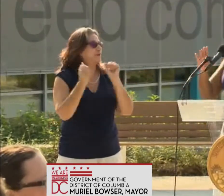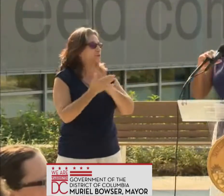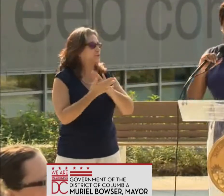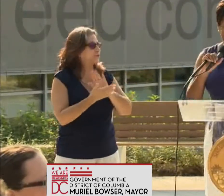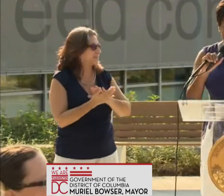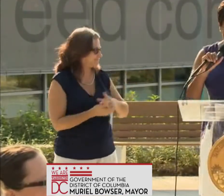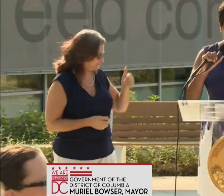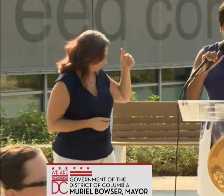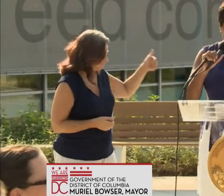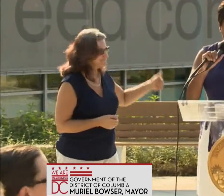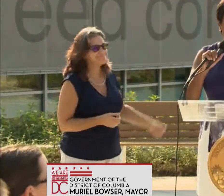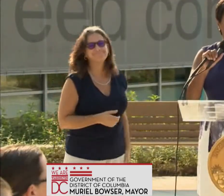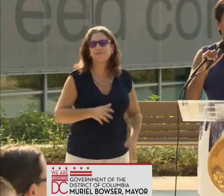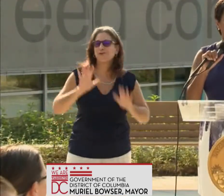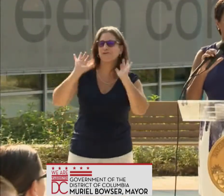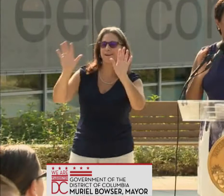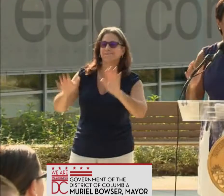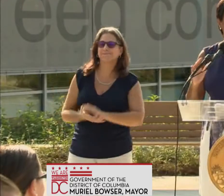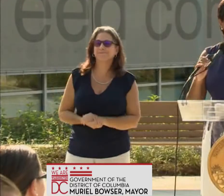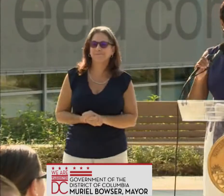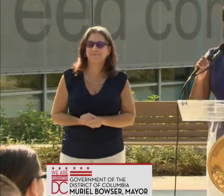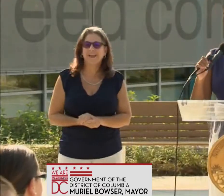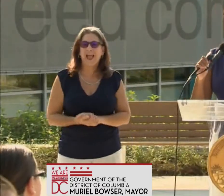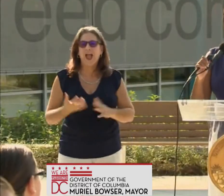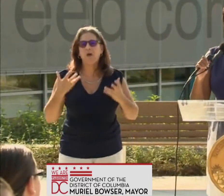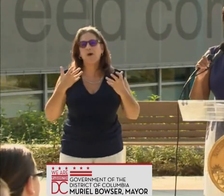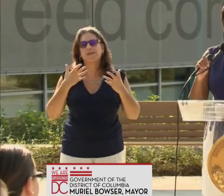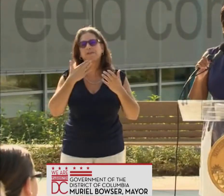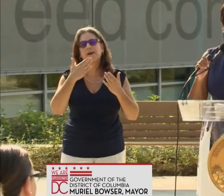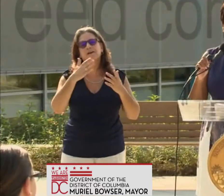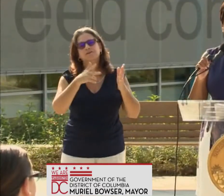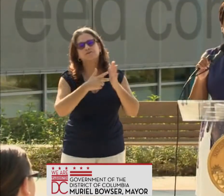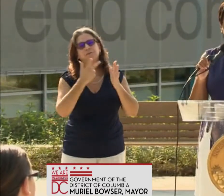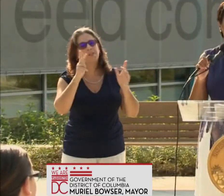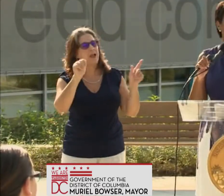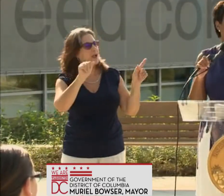want to thank Triple A for that I've been for about 10 years doing slow down